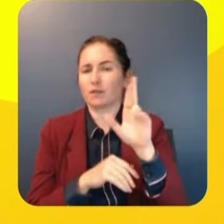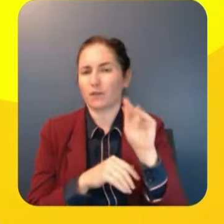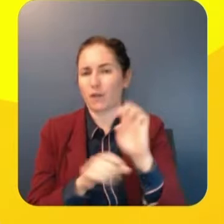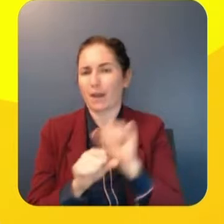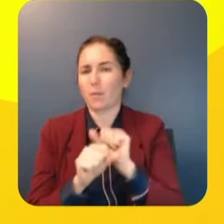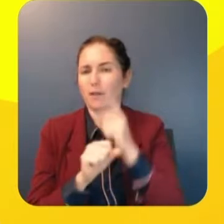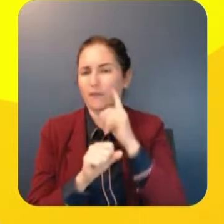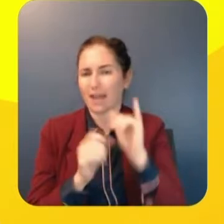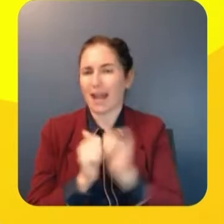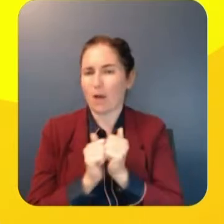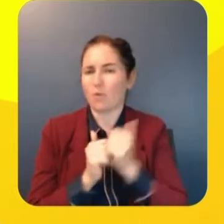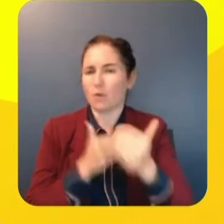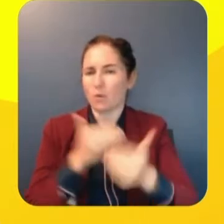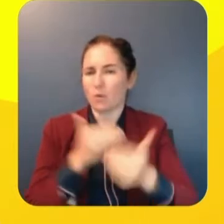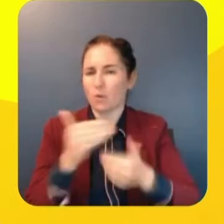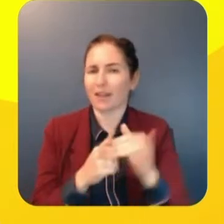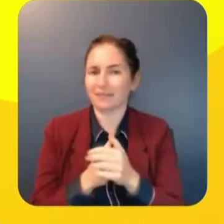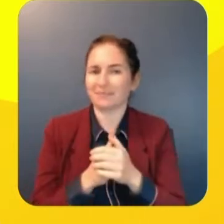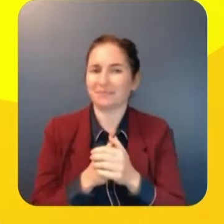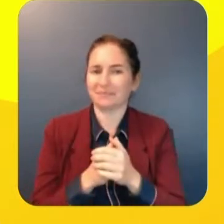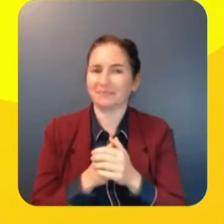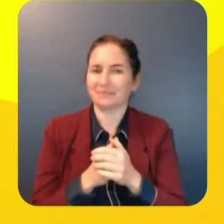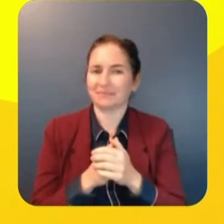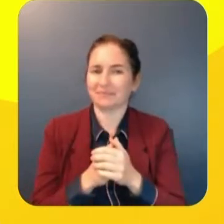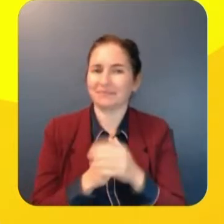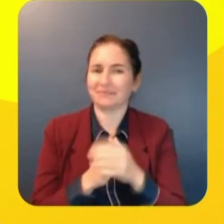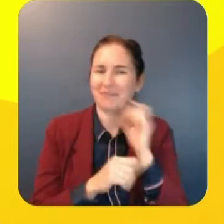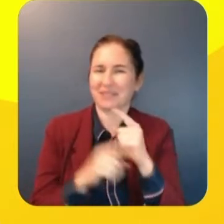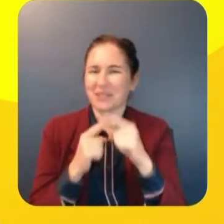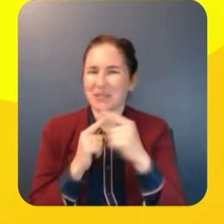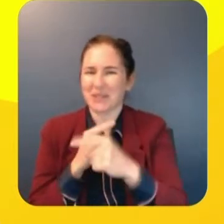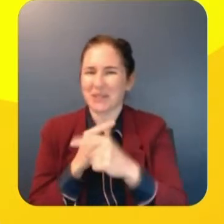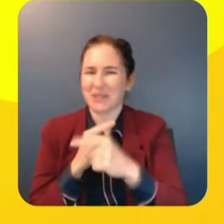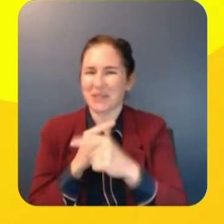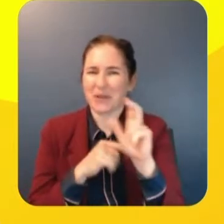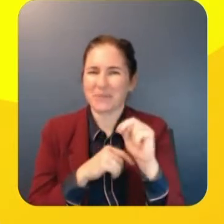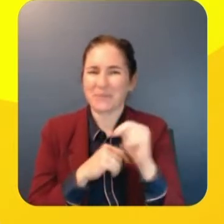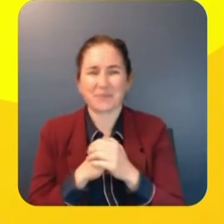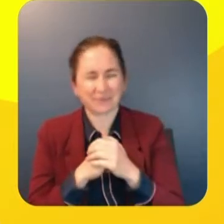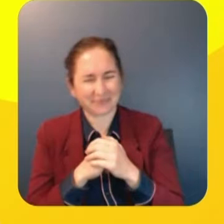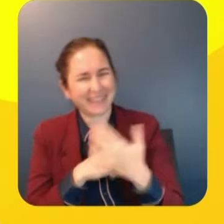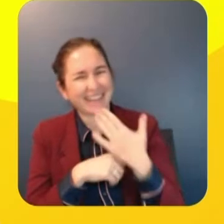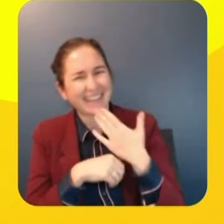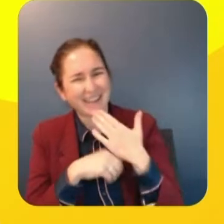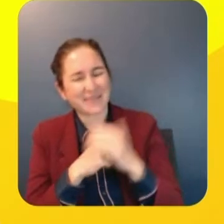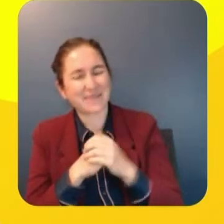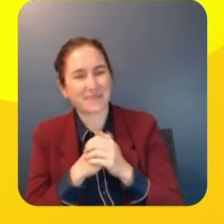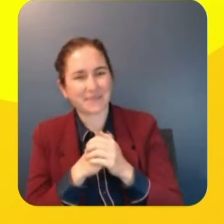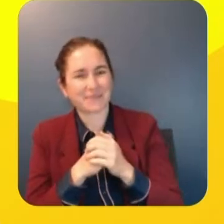but we'll hand it back to you Arun. Now, thank you so much. And look, strategic impact.